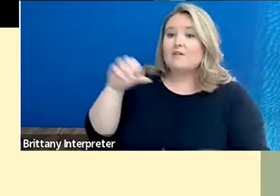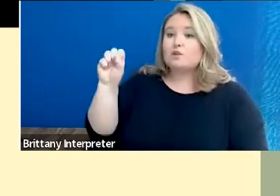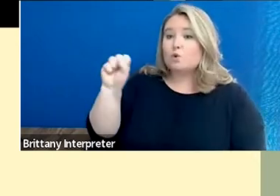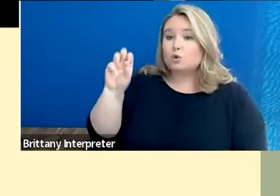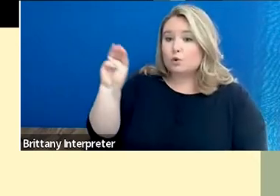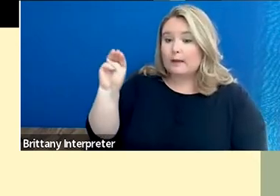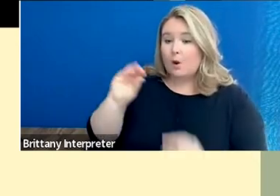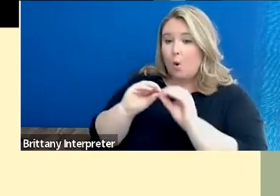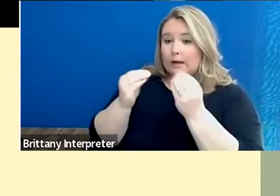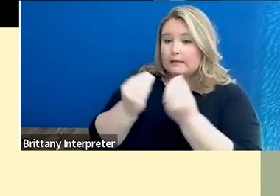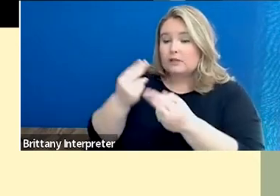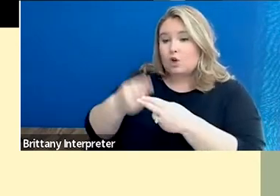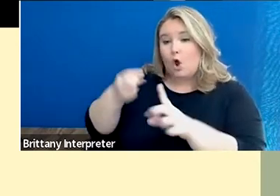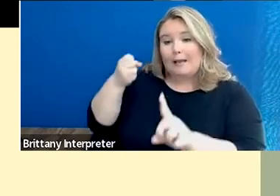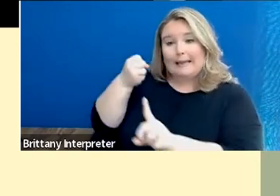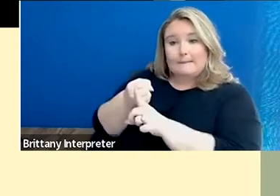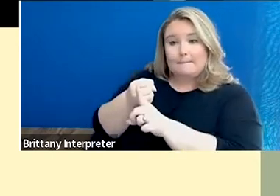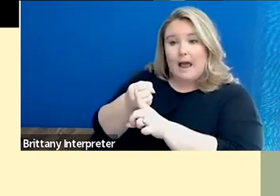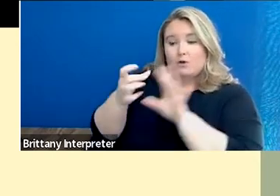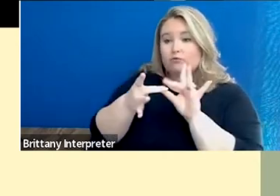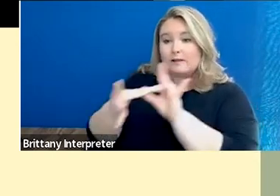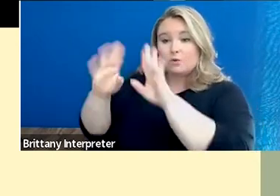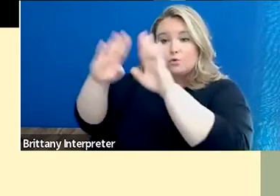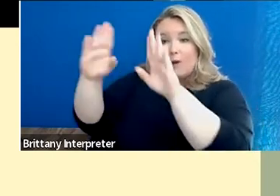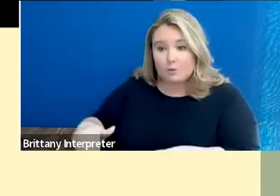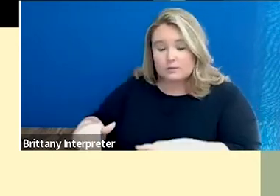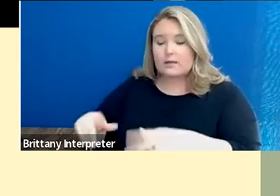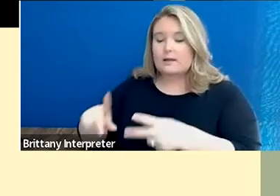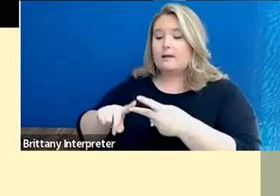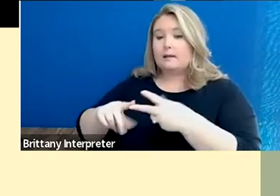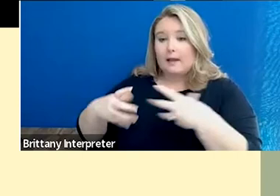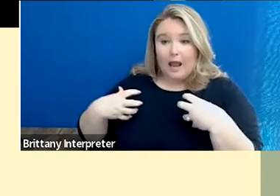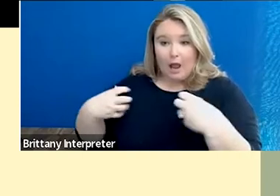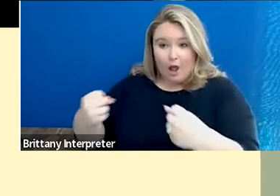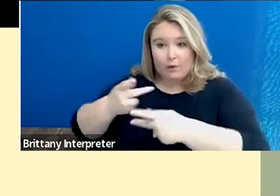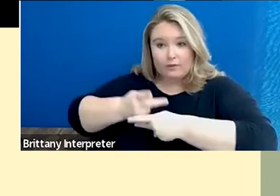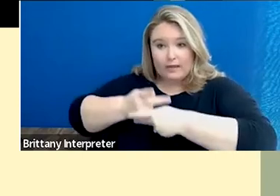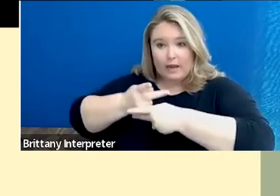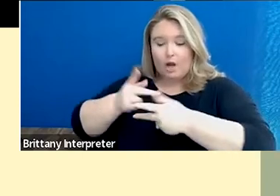which advocates on housing, healthcare, and also against gun violence in the communities.